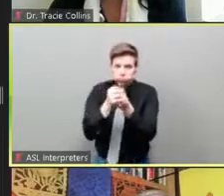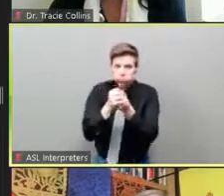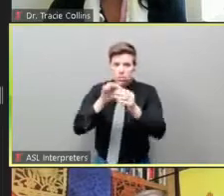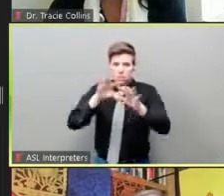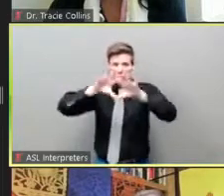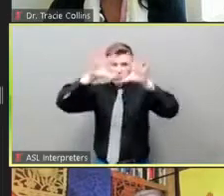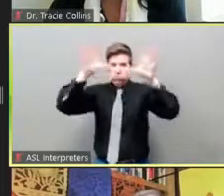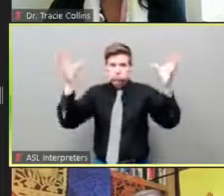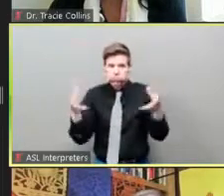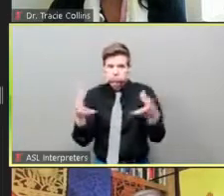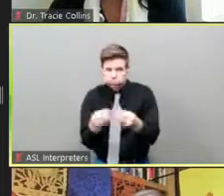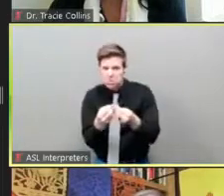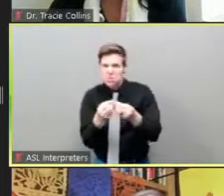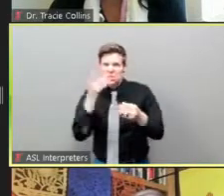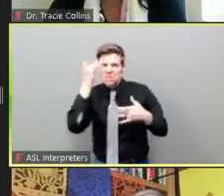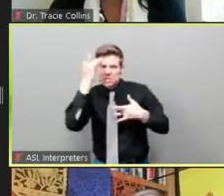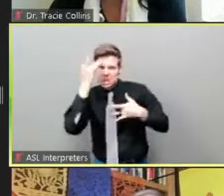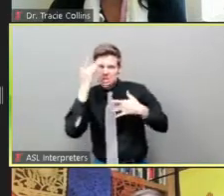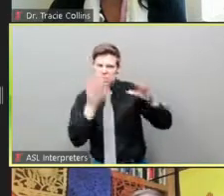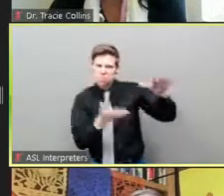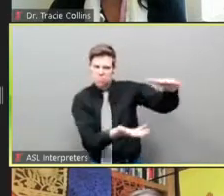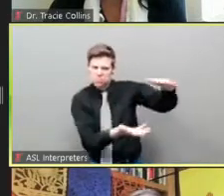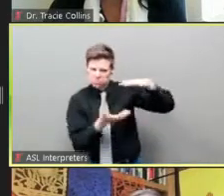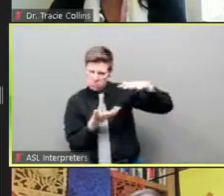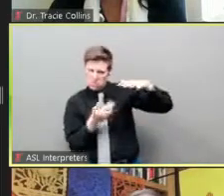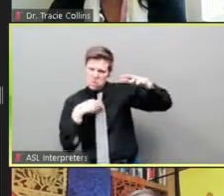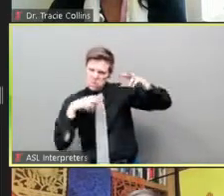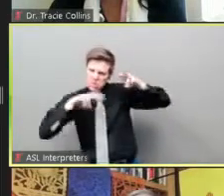from the sequencing, we're doing our from these variants which are more